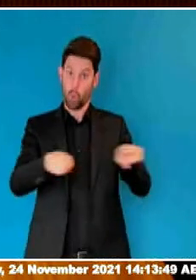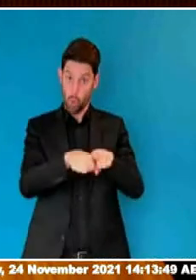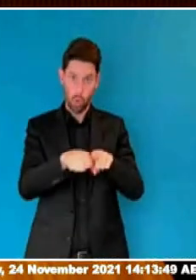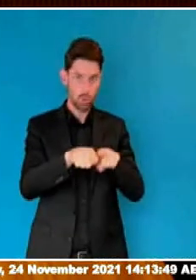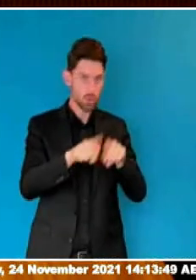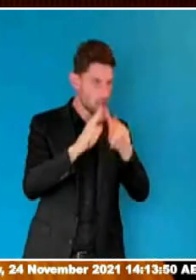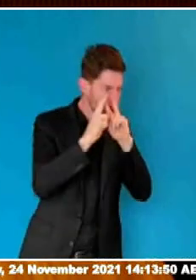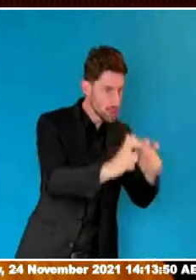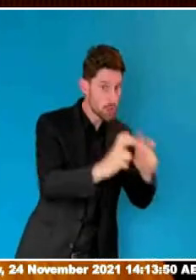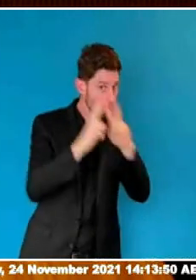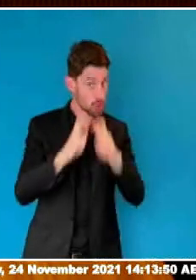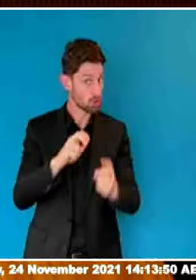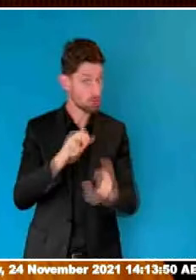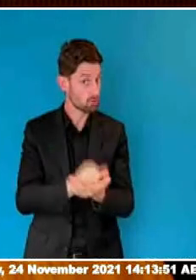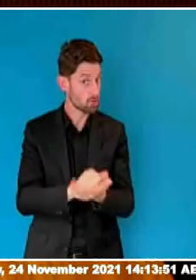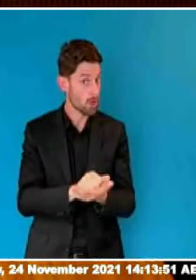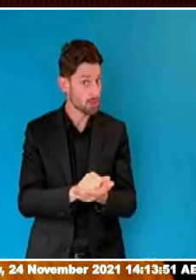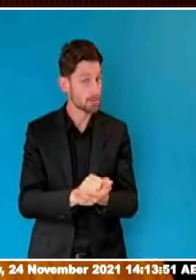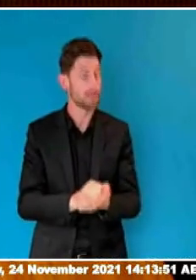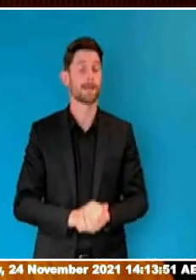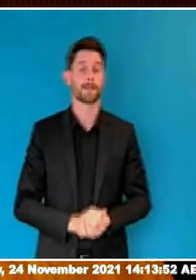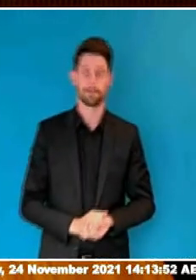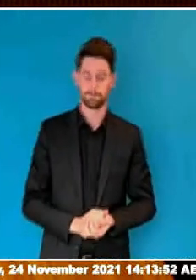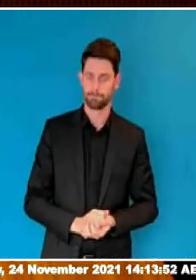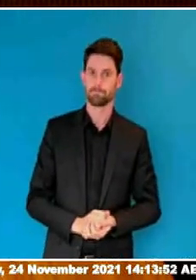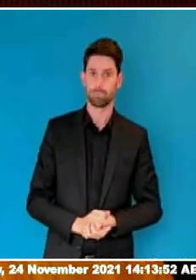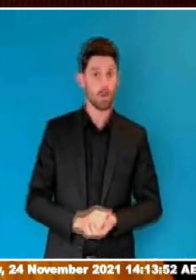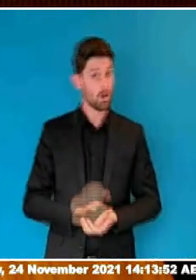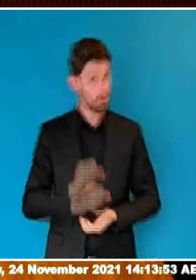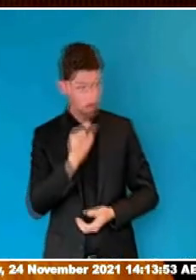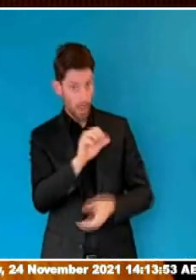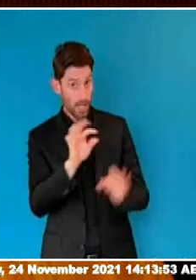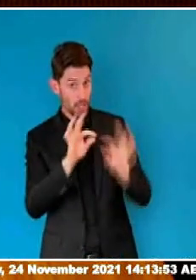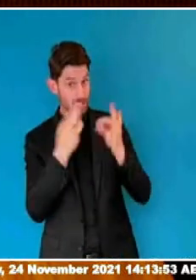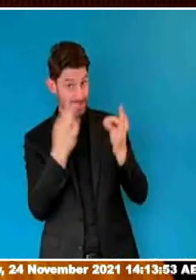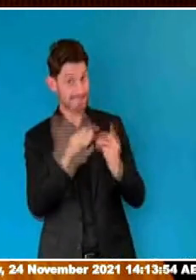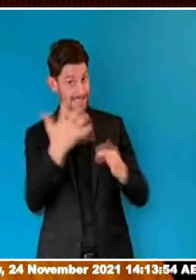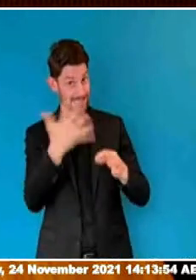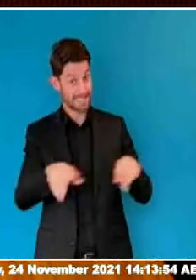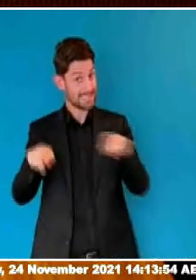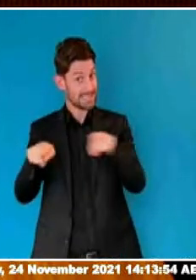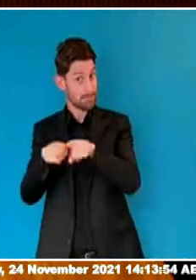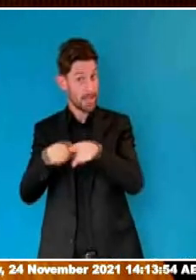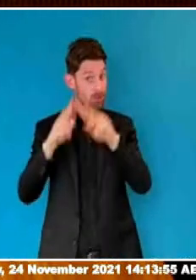Has your agency undertaken research of this kind to look at the